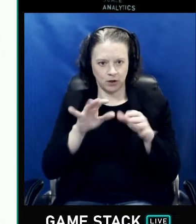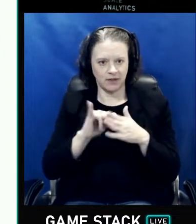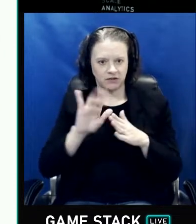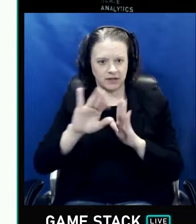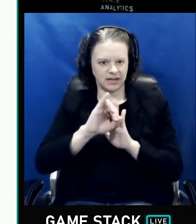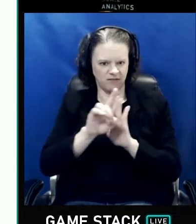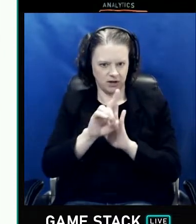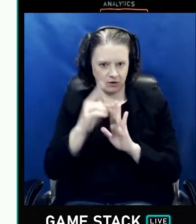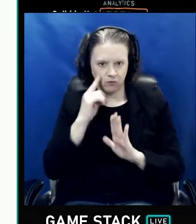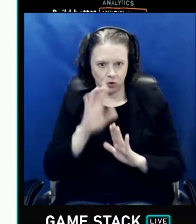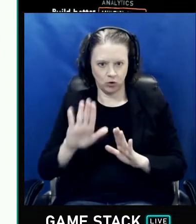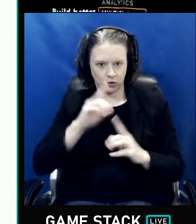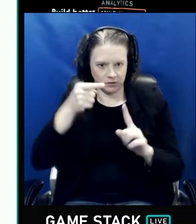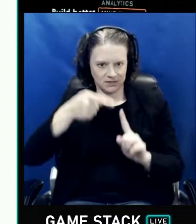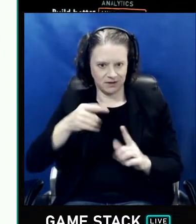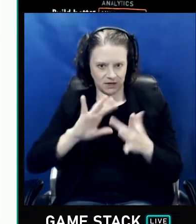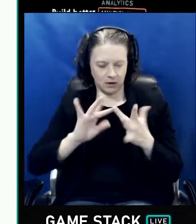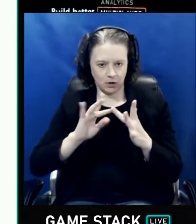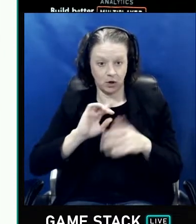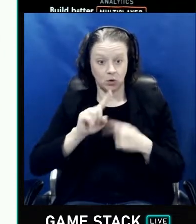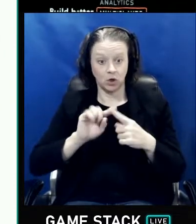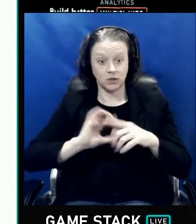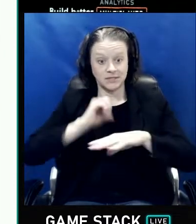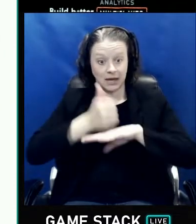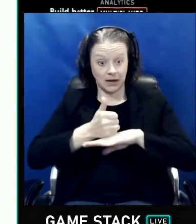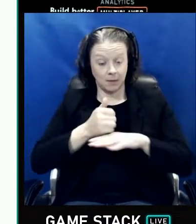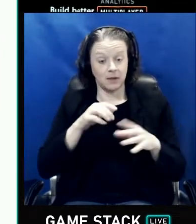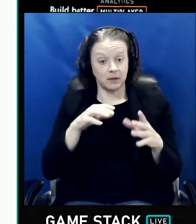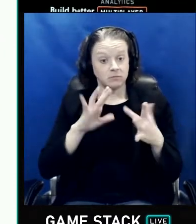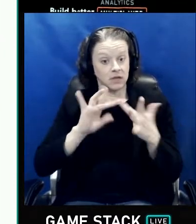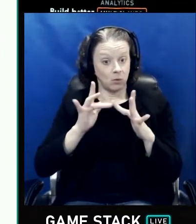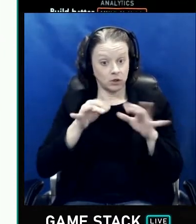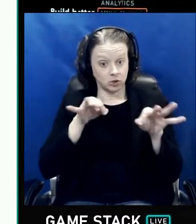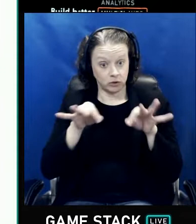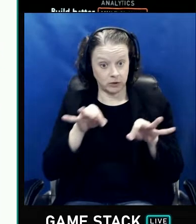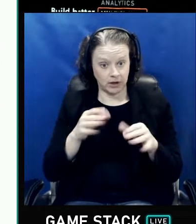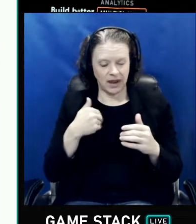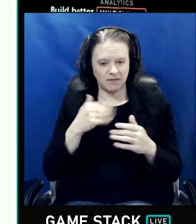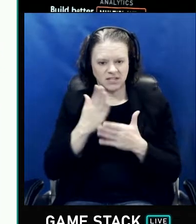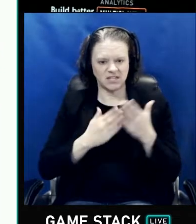And when you're setting up your network descriptor, there are some configurations you might want to consider.